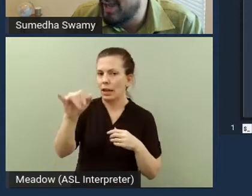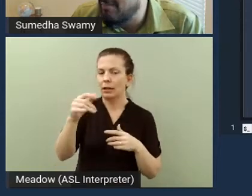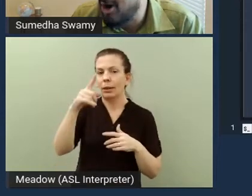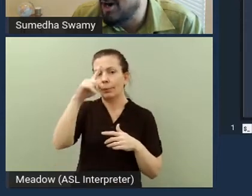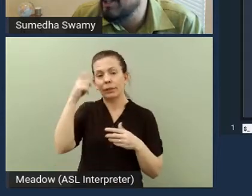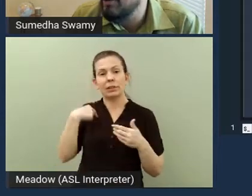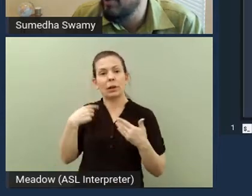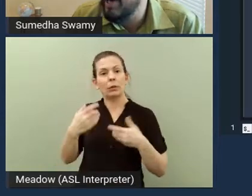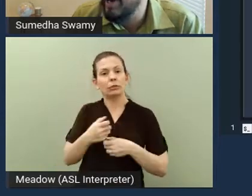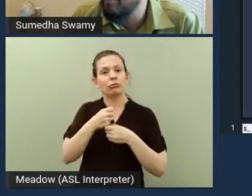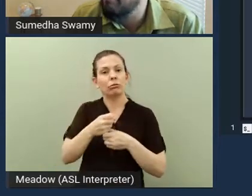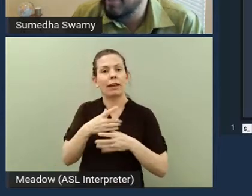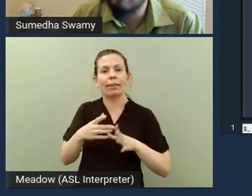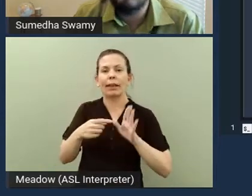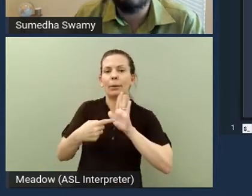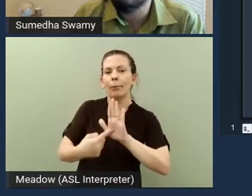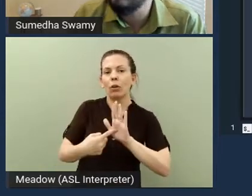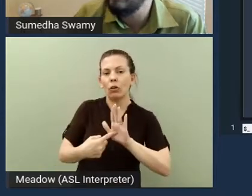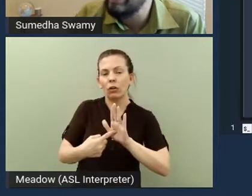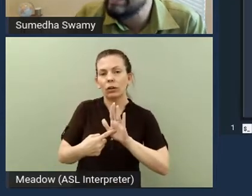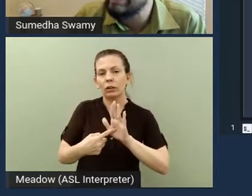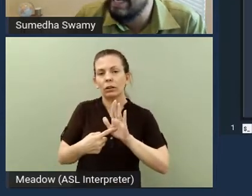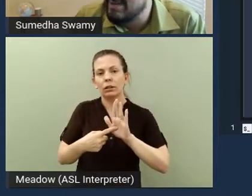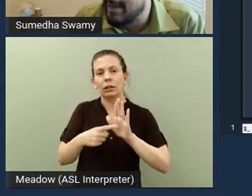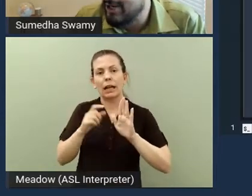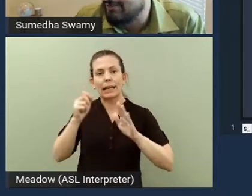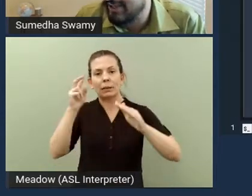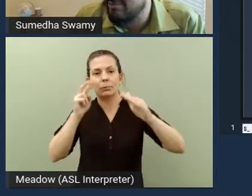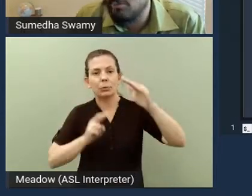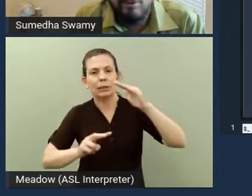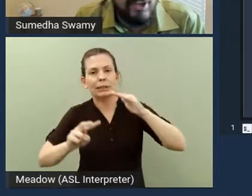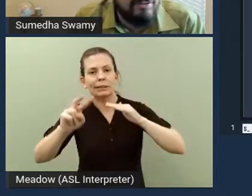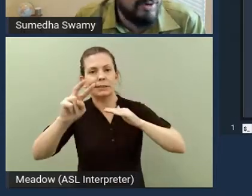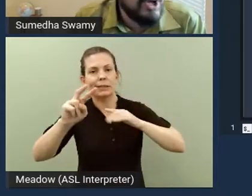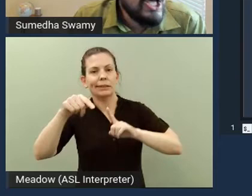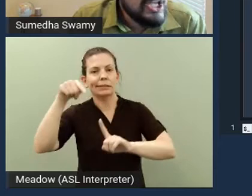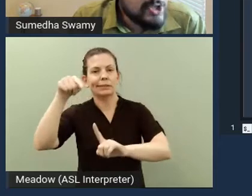train and model that, and I'm able to predict the sentiment of a given movie review.